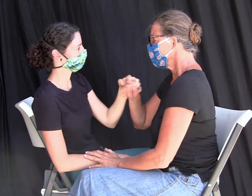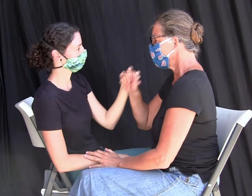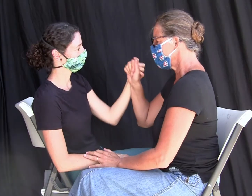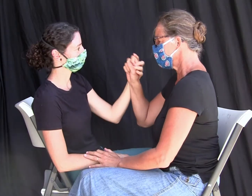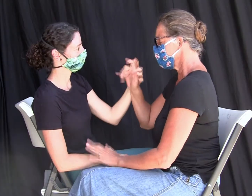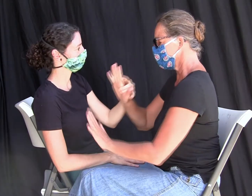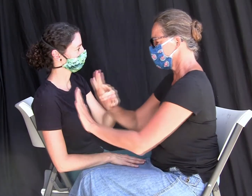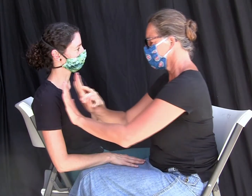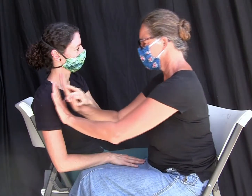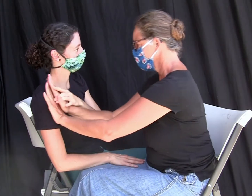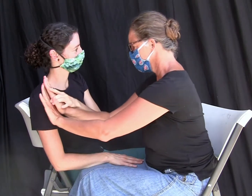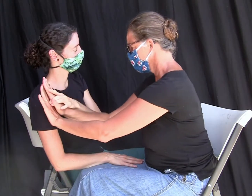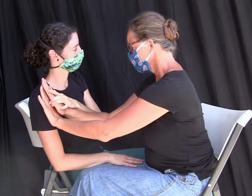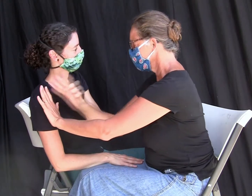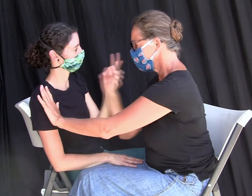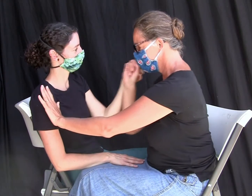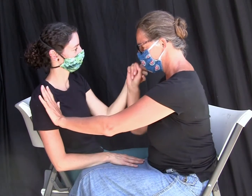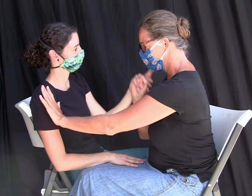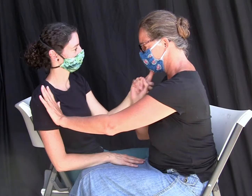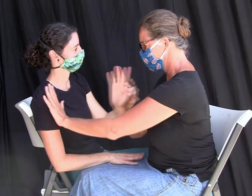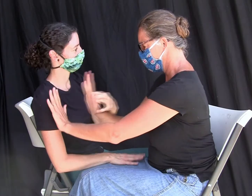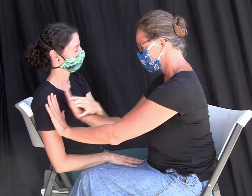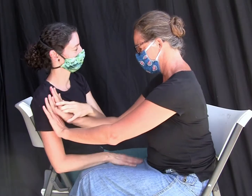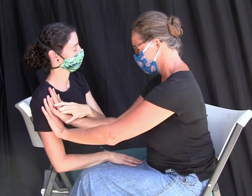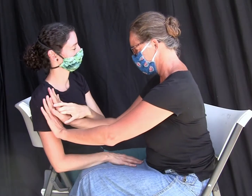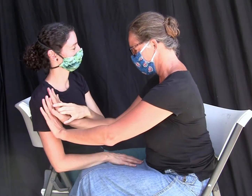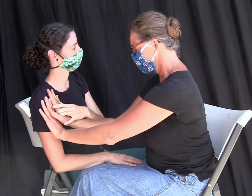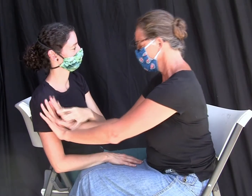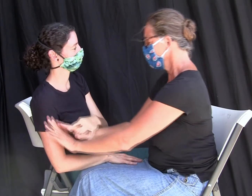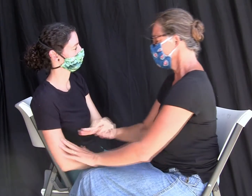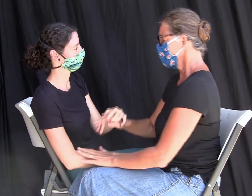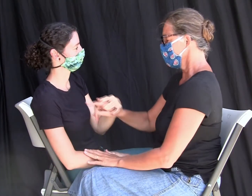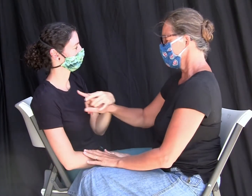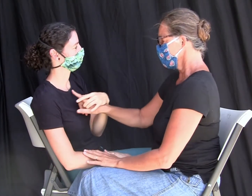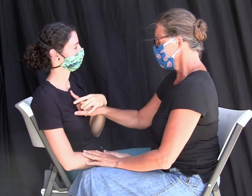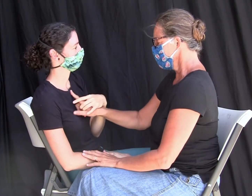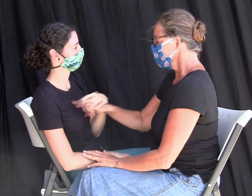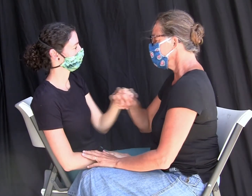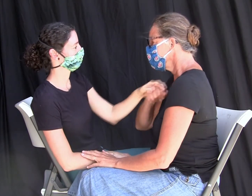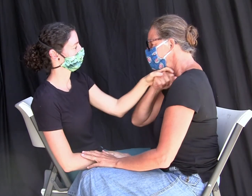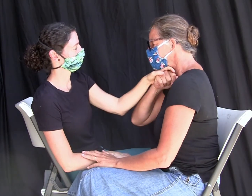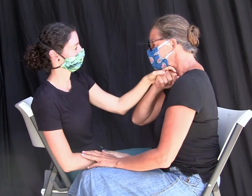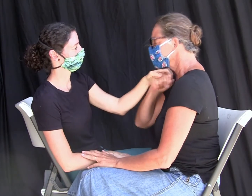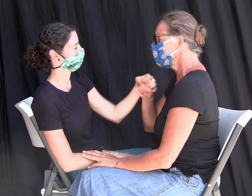how much one sees or hears is irrelevant. What's important is that we establish mutual contact space